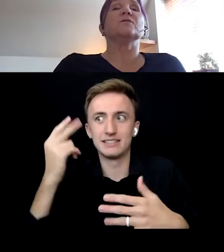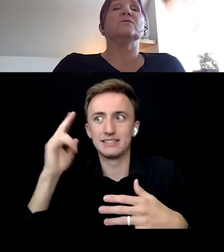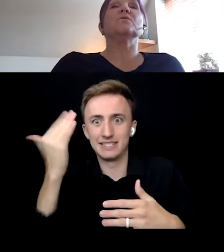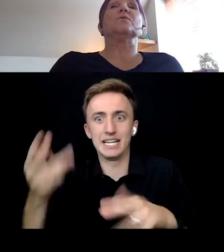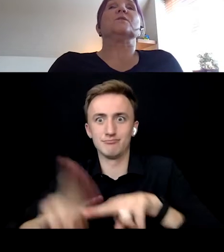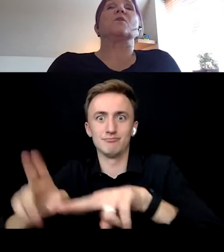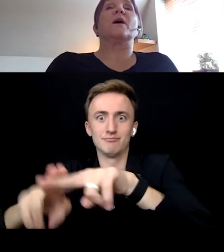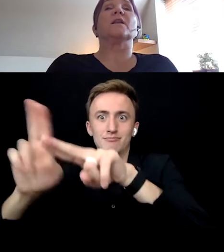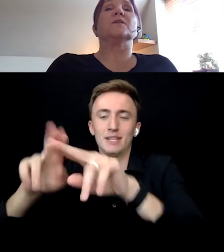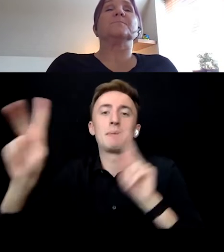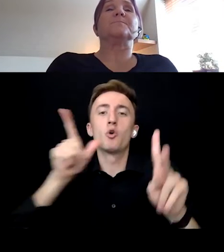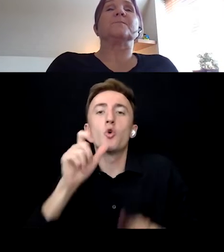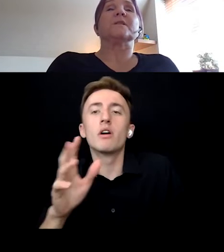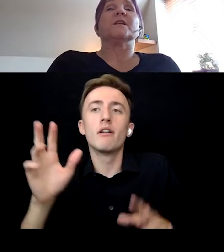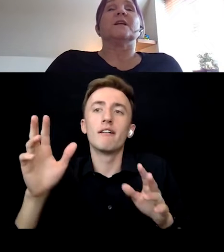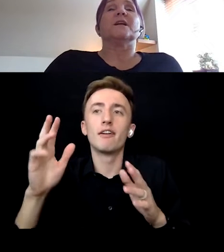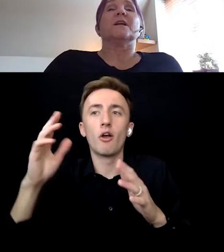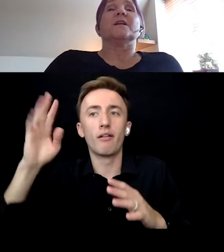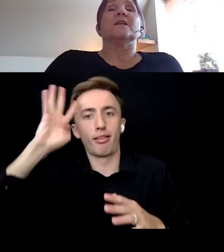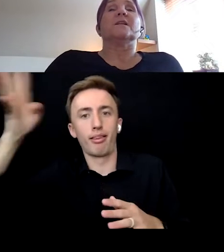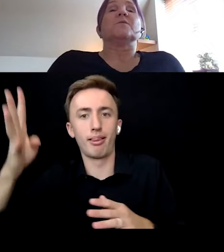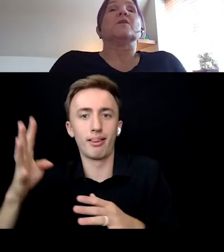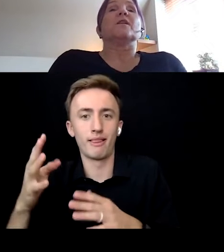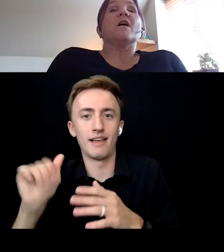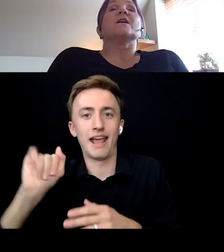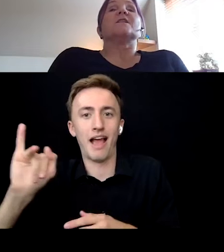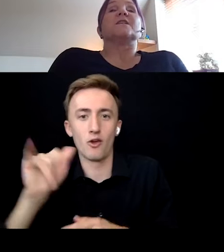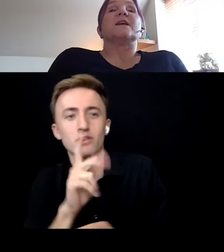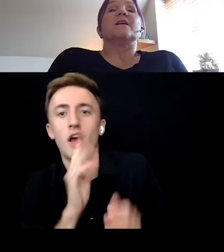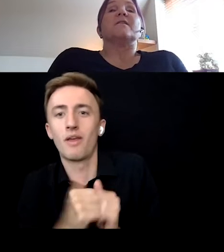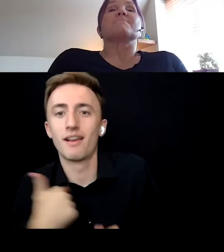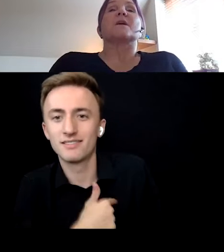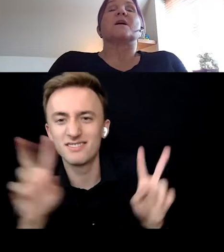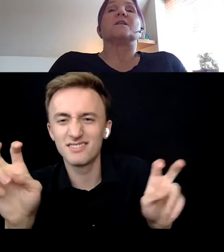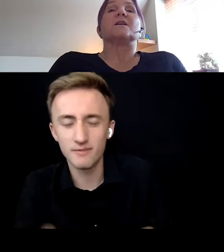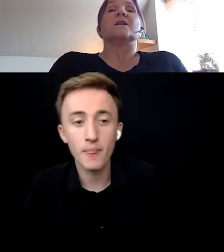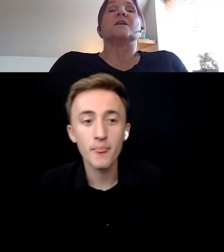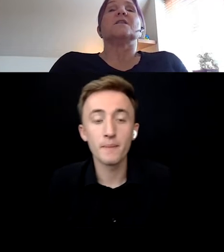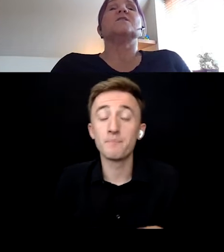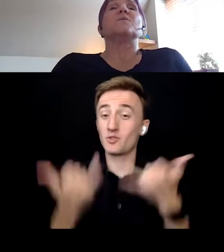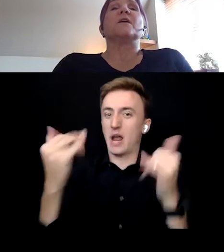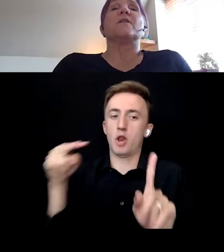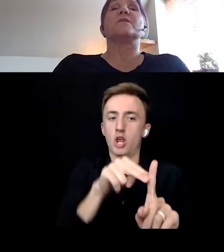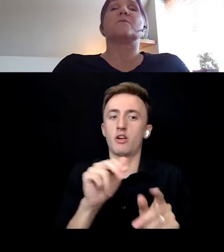to talk to us quite a lot. So we look at to the architecture here. And this is one of the areas